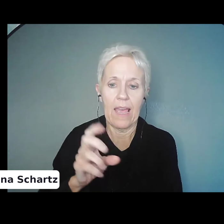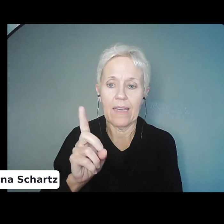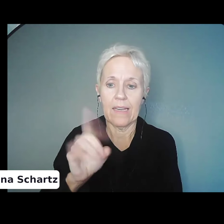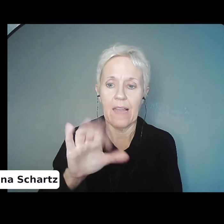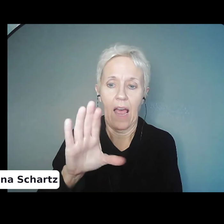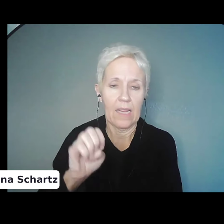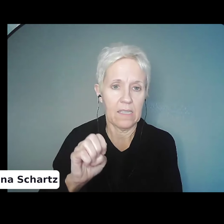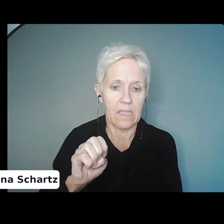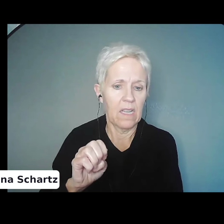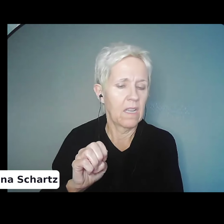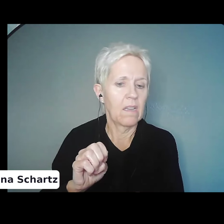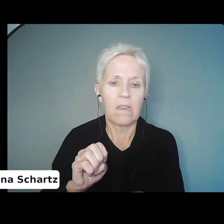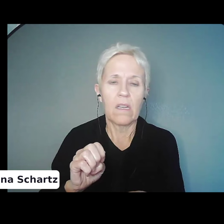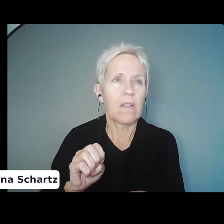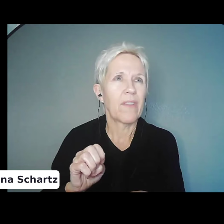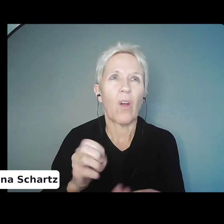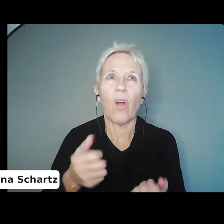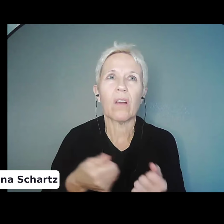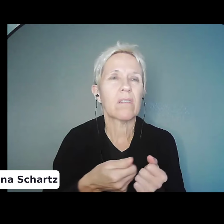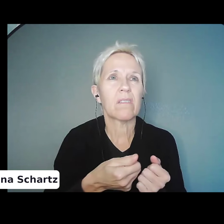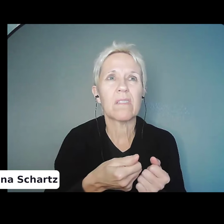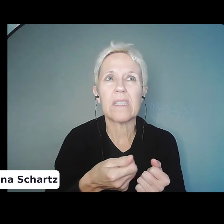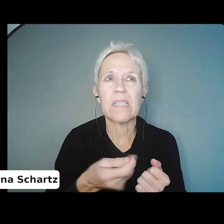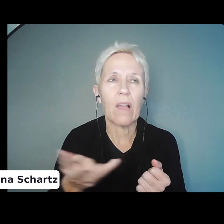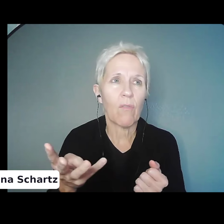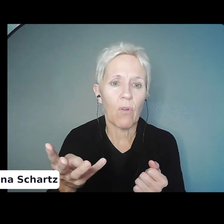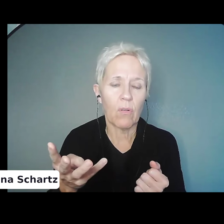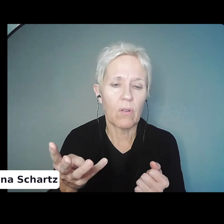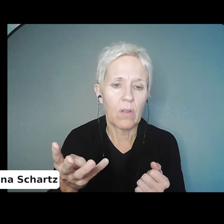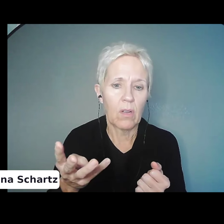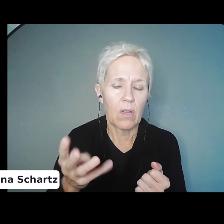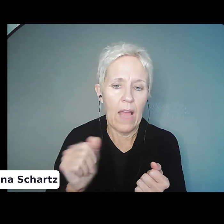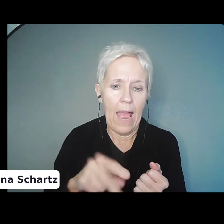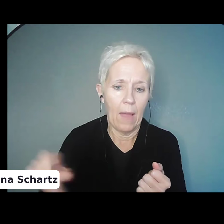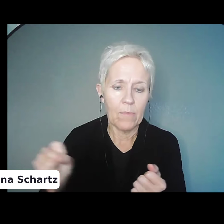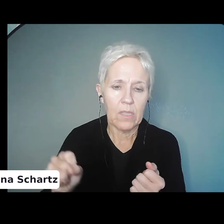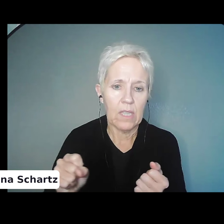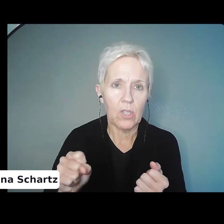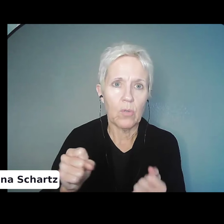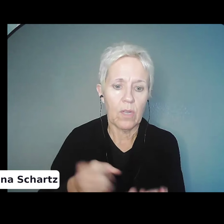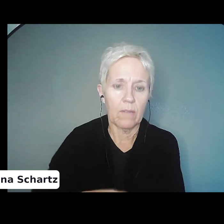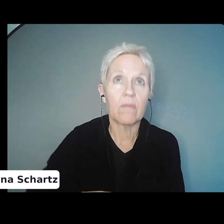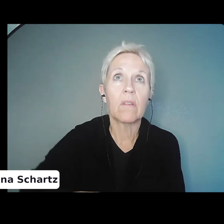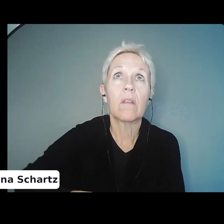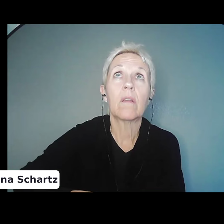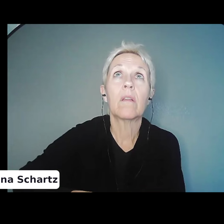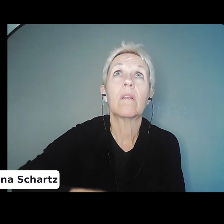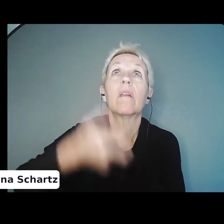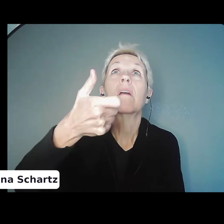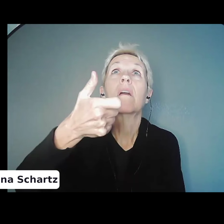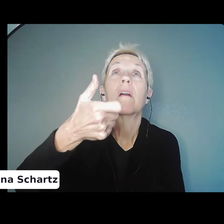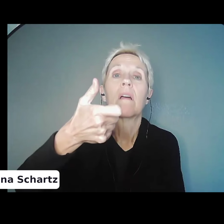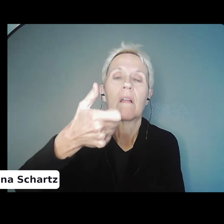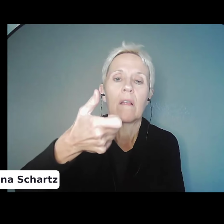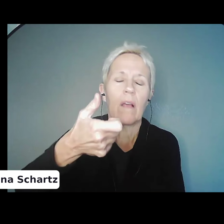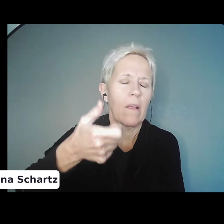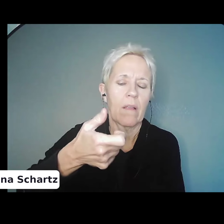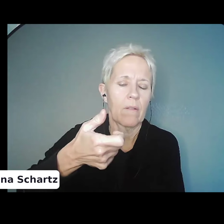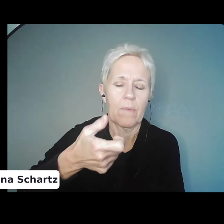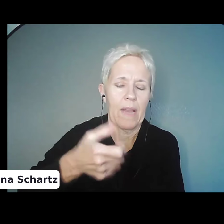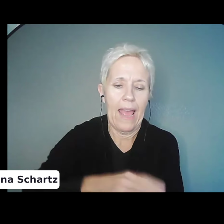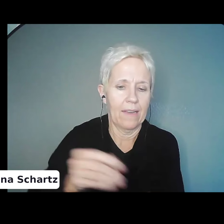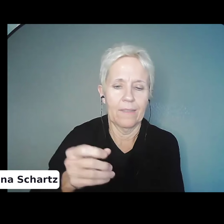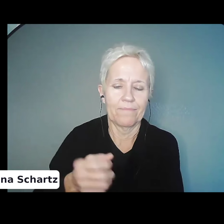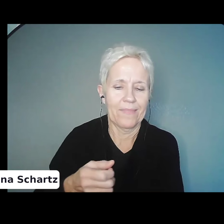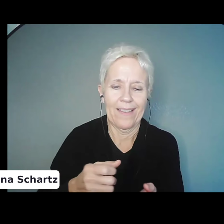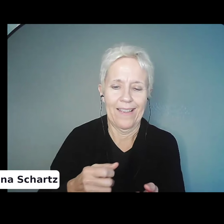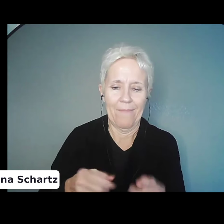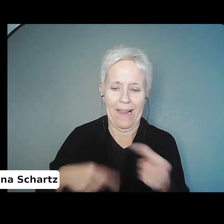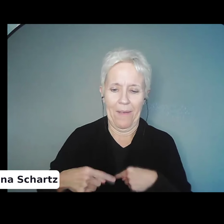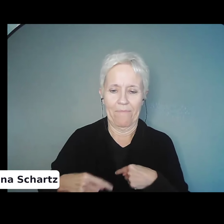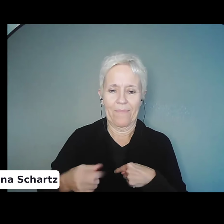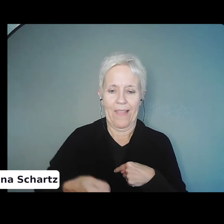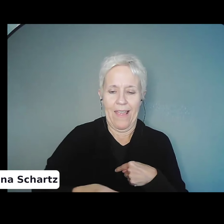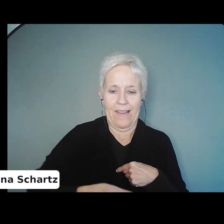In fact they do have a coin is to it dice roller and random.org.